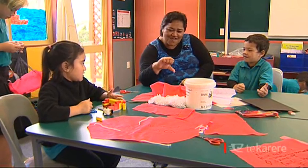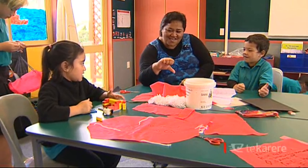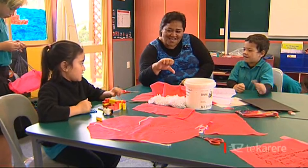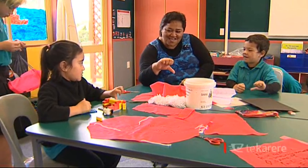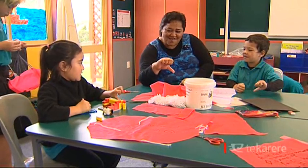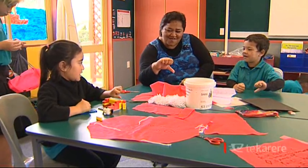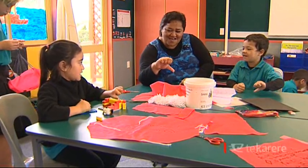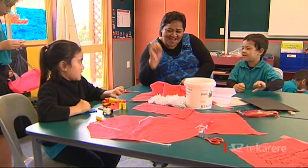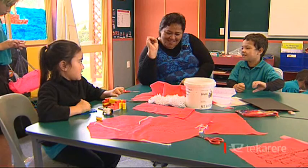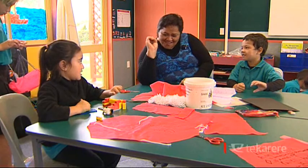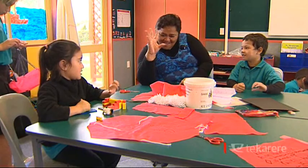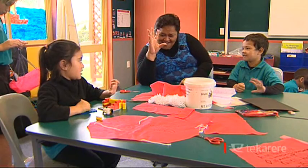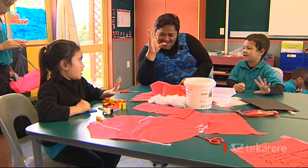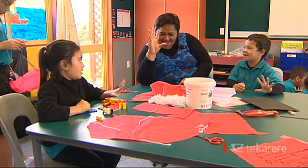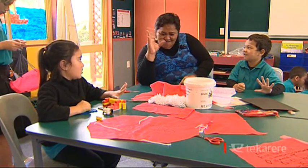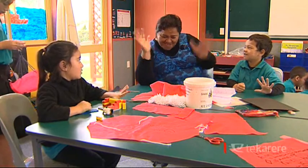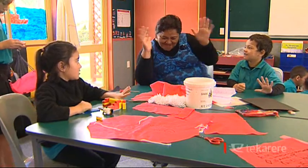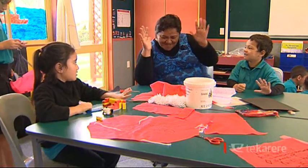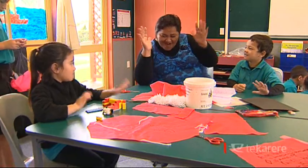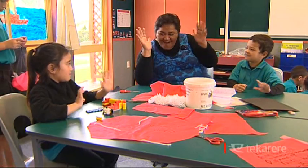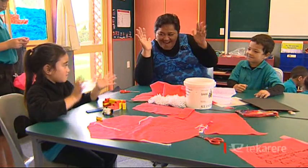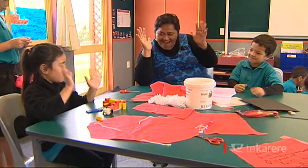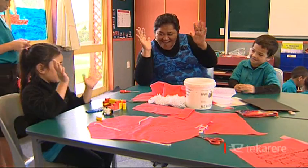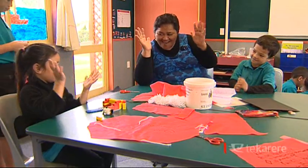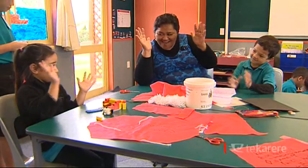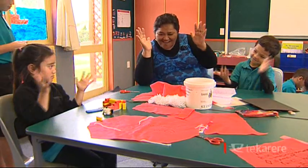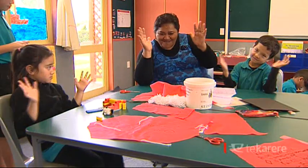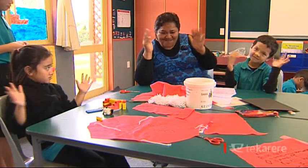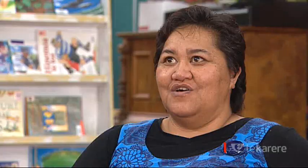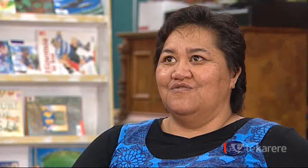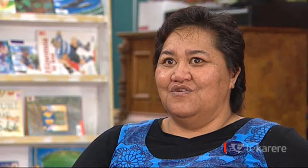Seven, eight, nine, ten! Applause!